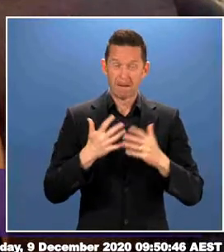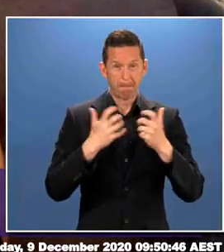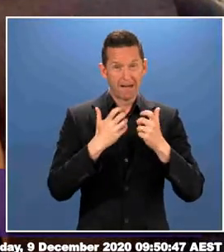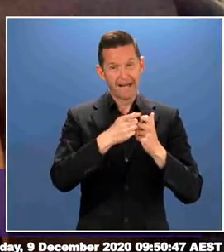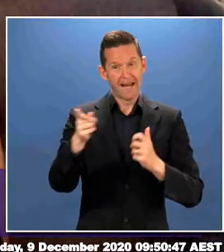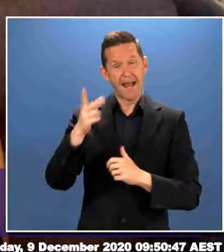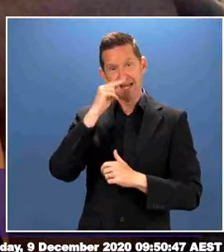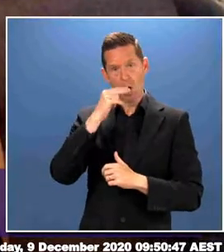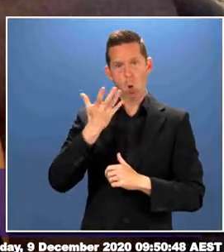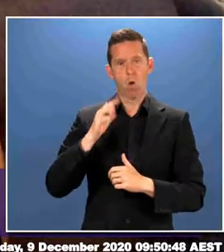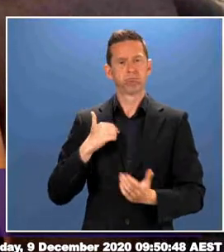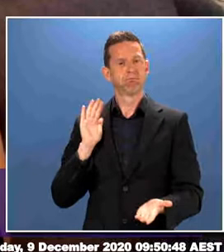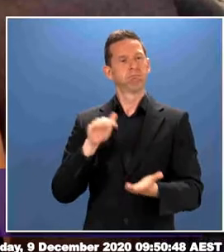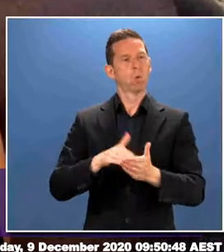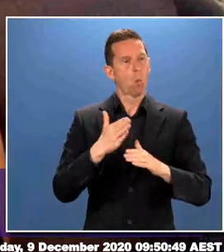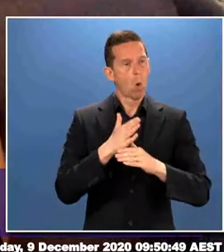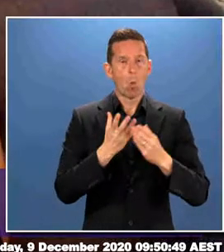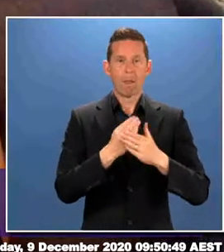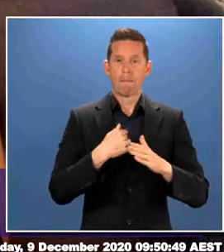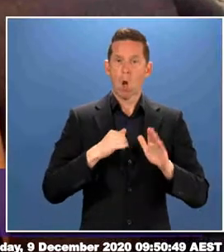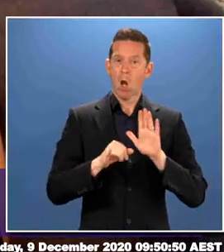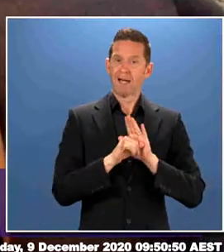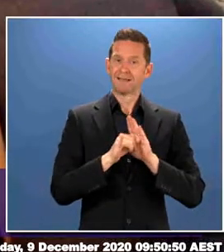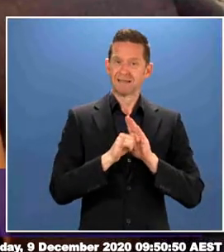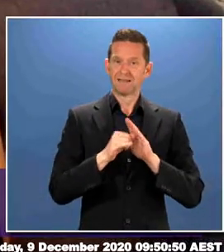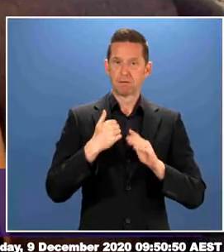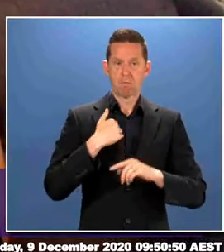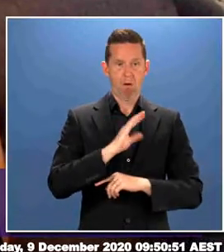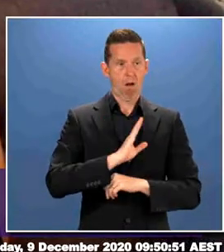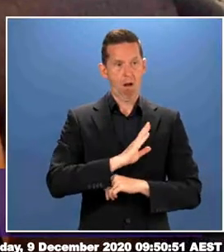work and often use their identity for work in things such as advocacy